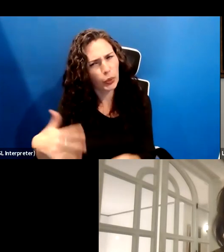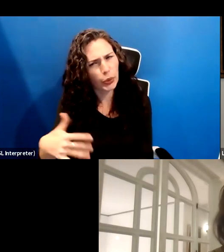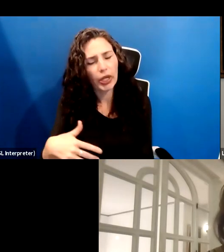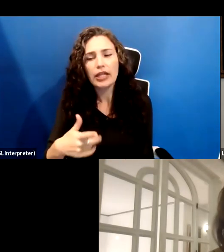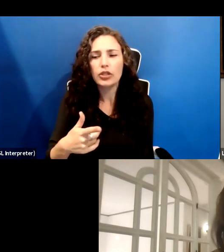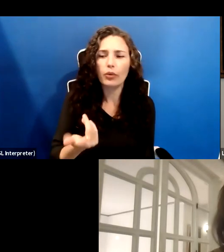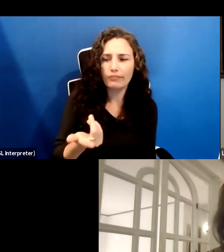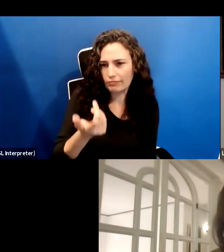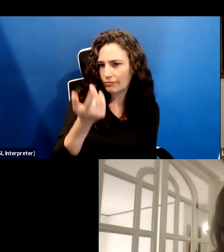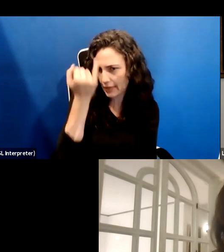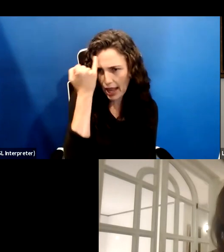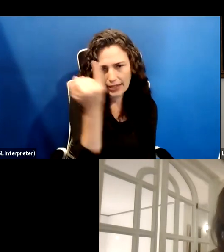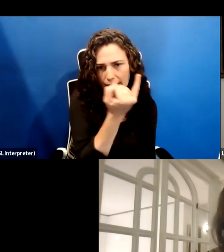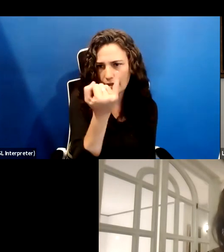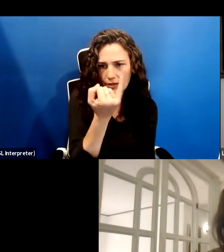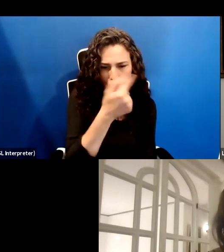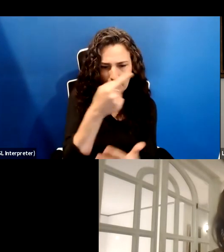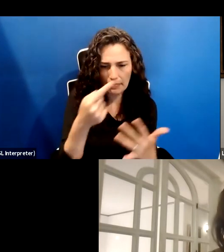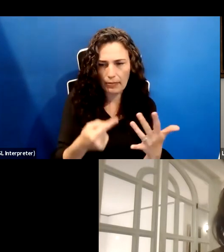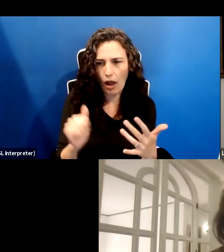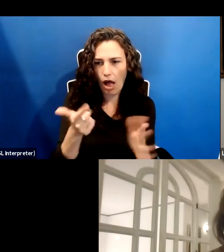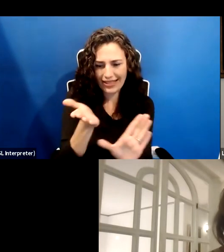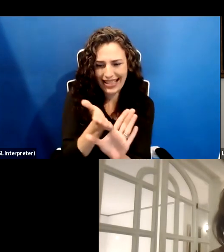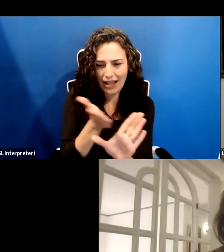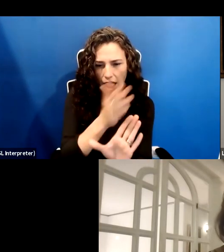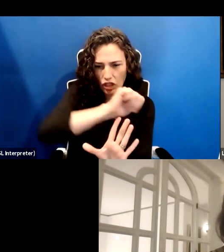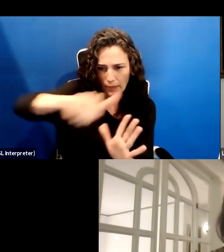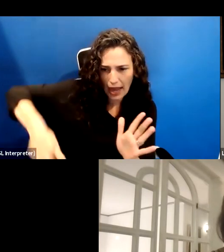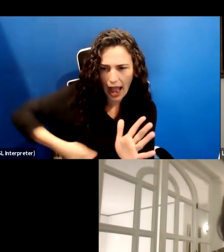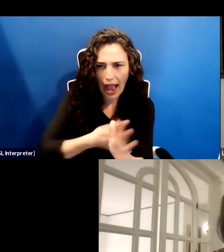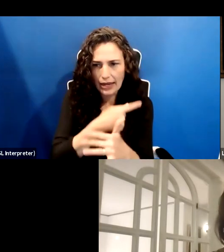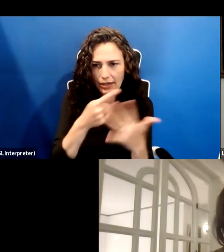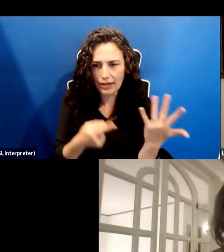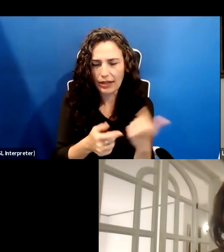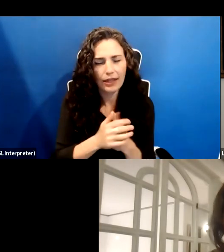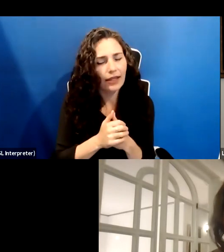the psychology behind them, it was much bigger than just a story about NXIVM.